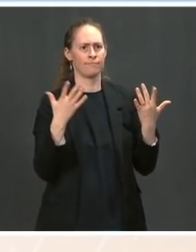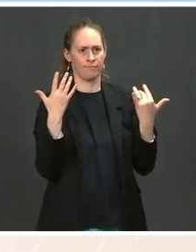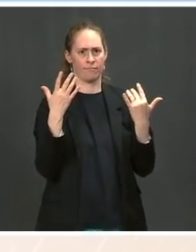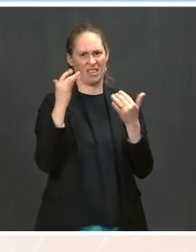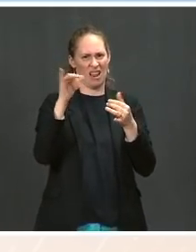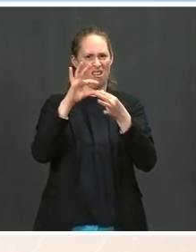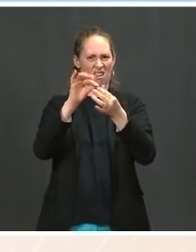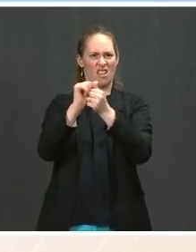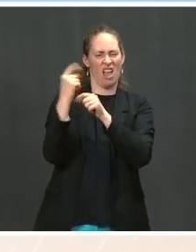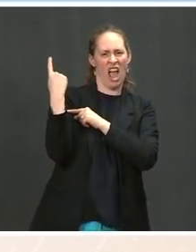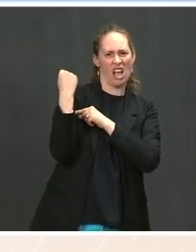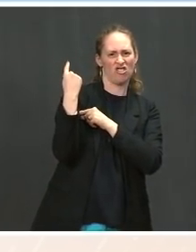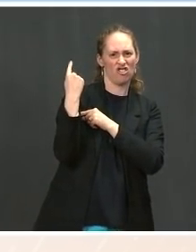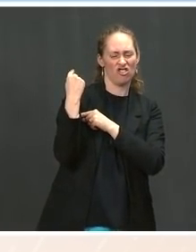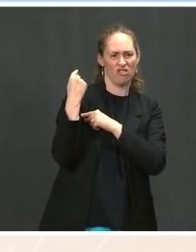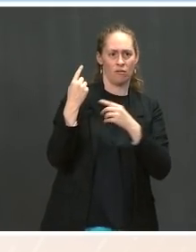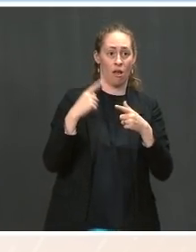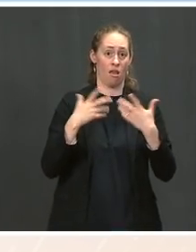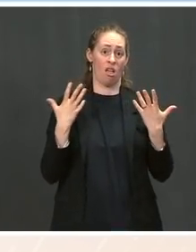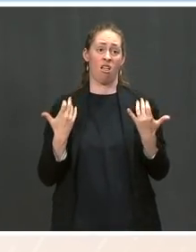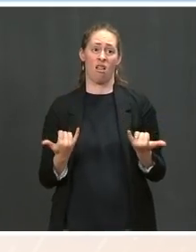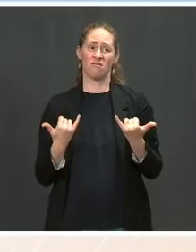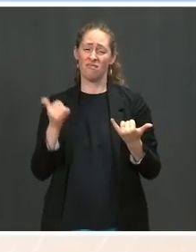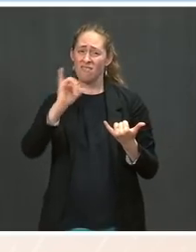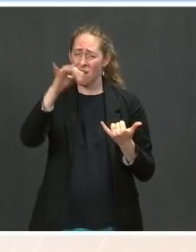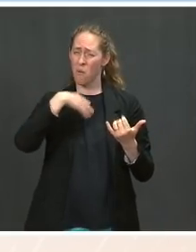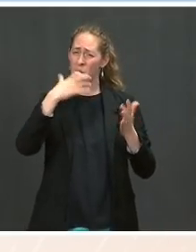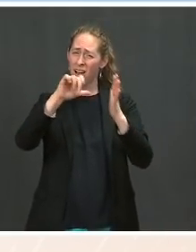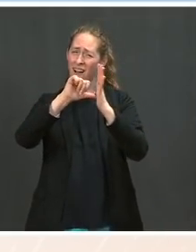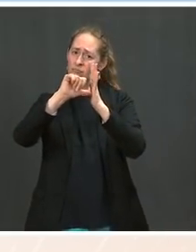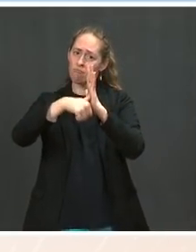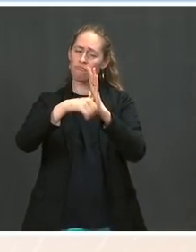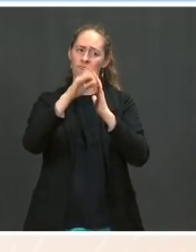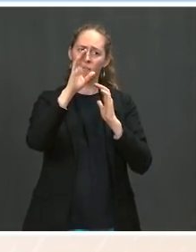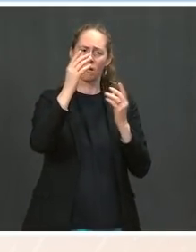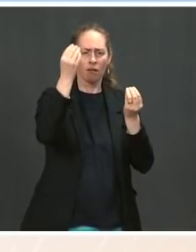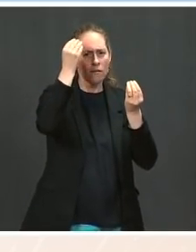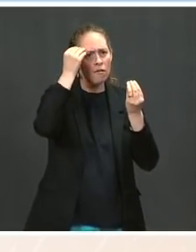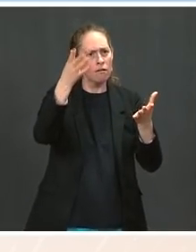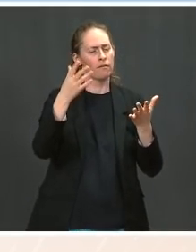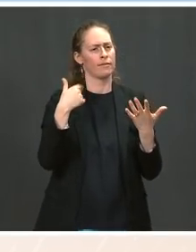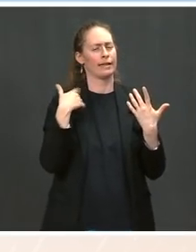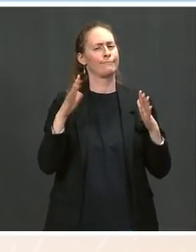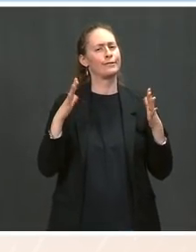And also to emphasize that -- and to also raise, I should say, the -- our unwavering commitment